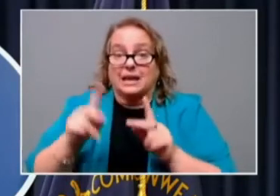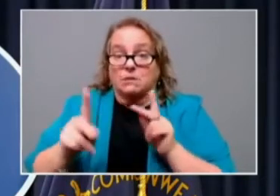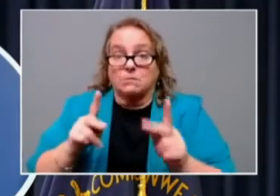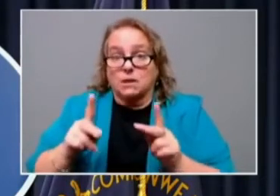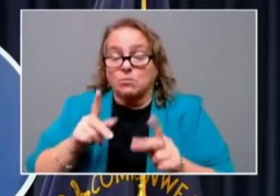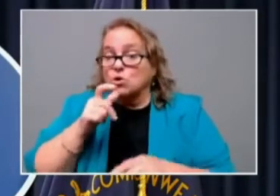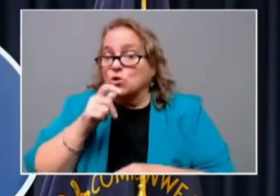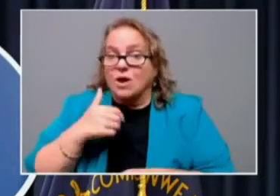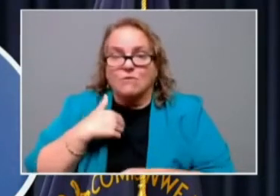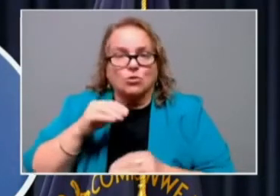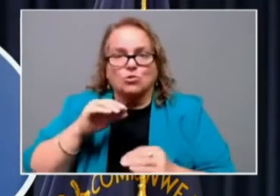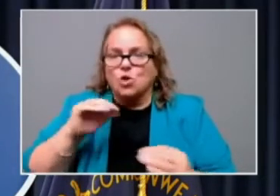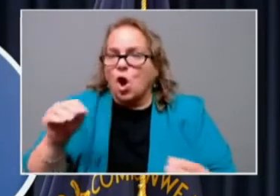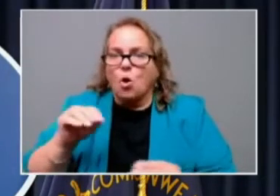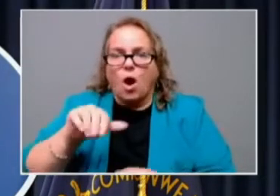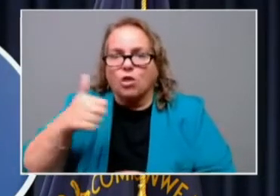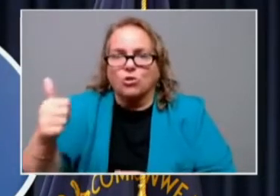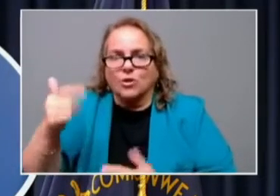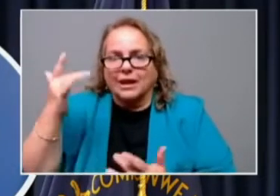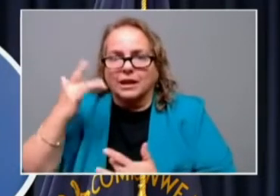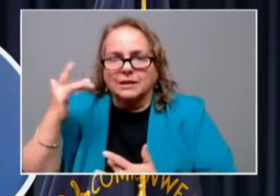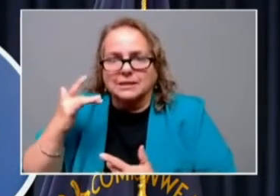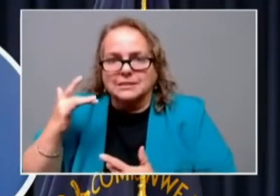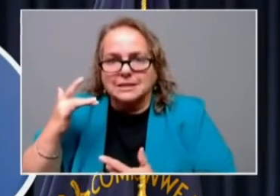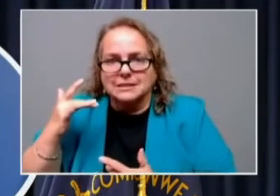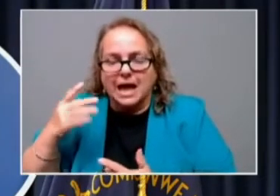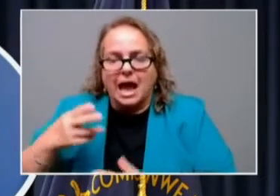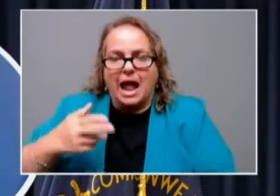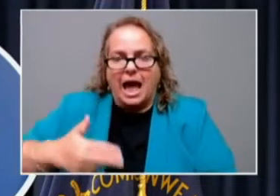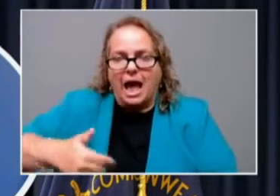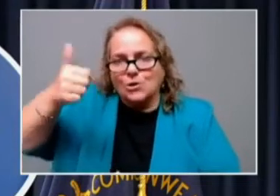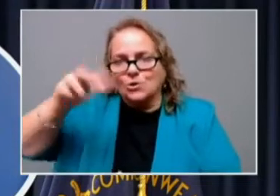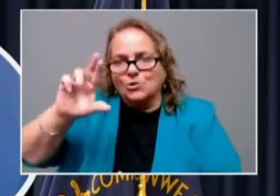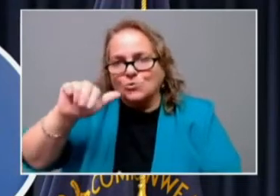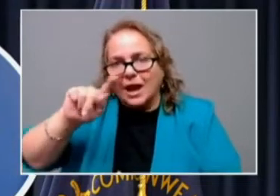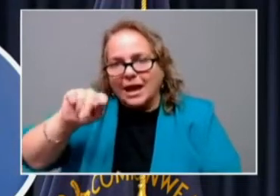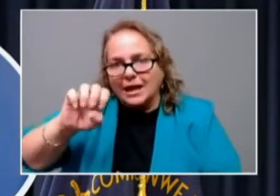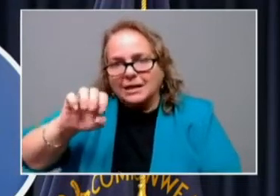rate than any strain that we have seen thus far. It is getting people sicker